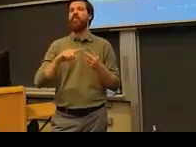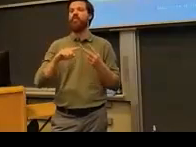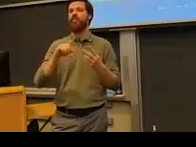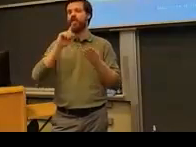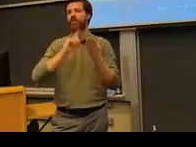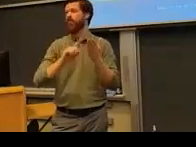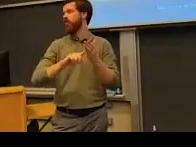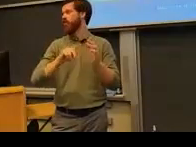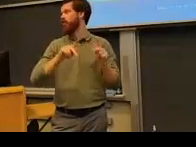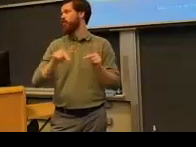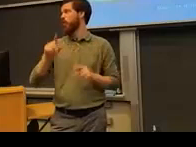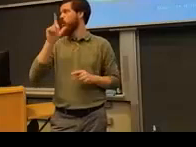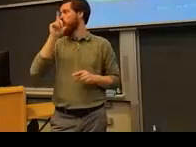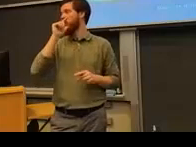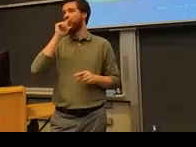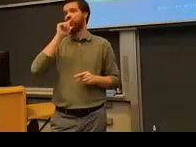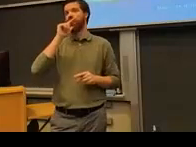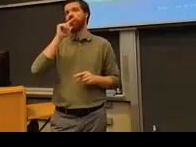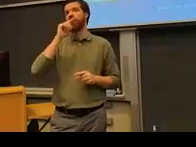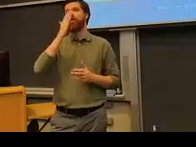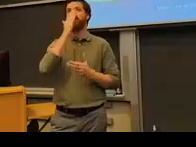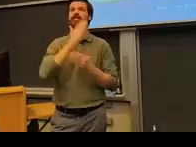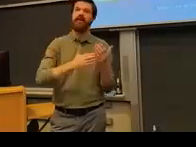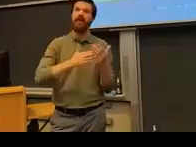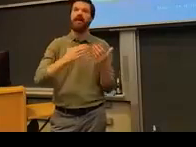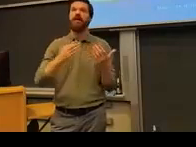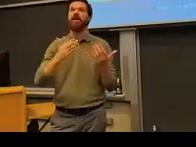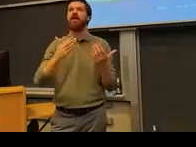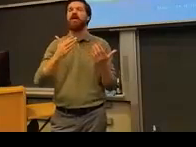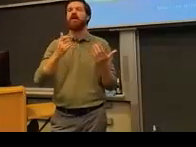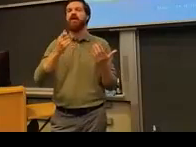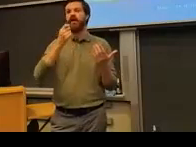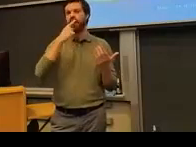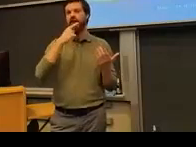guess proportionately who ends up with like subl people versus like an injectable um medication or